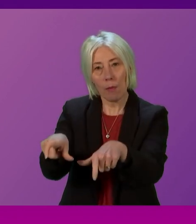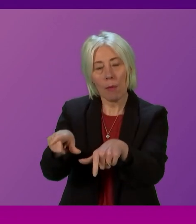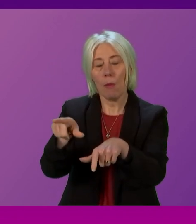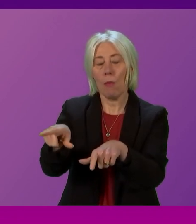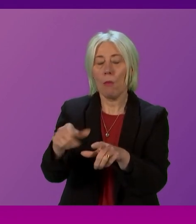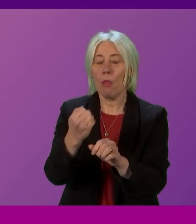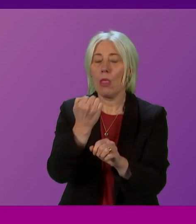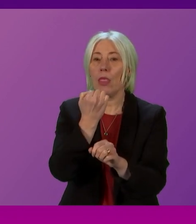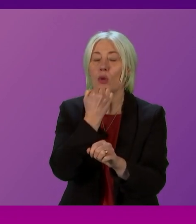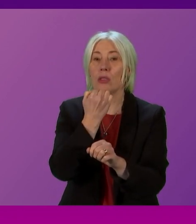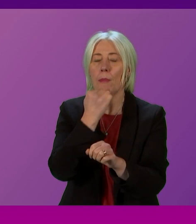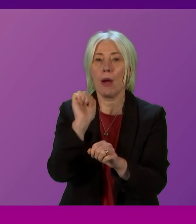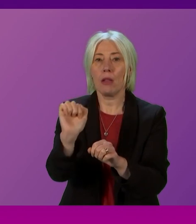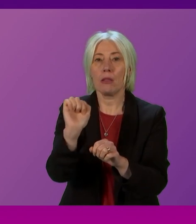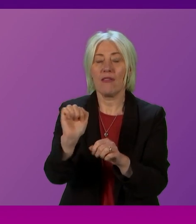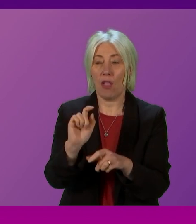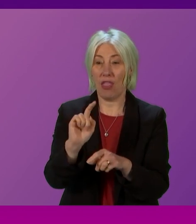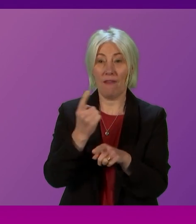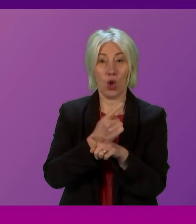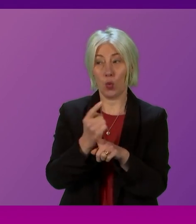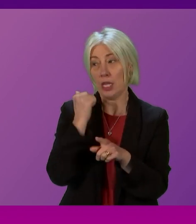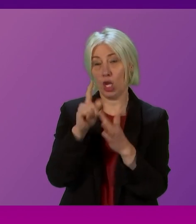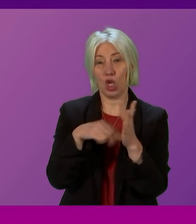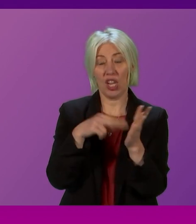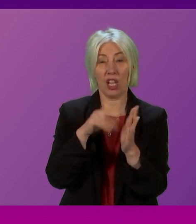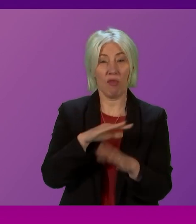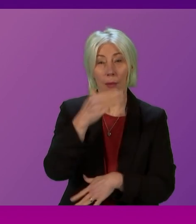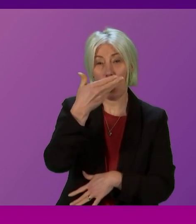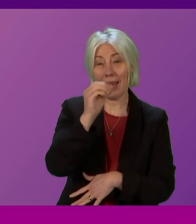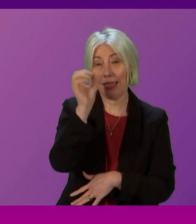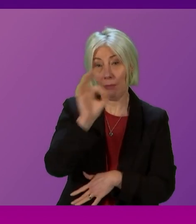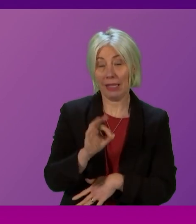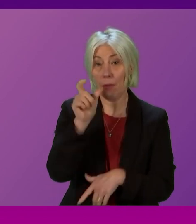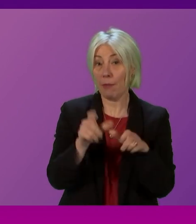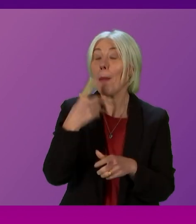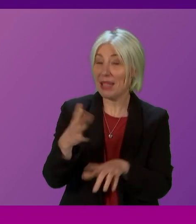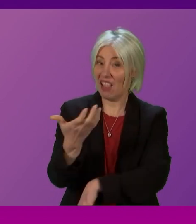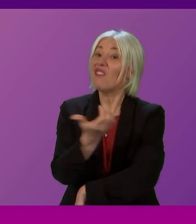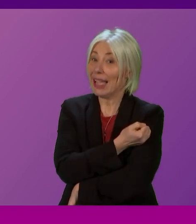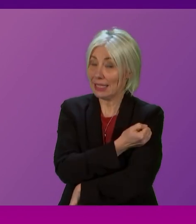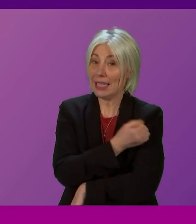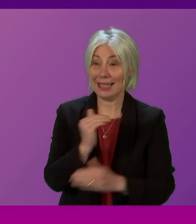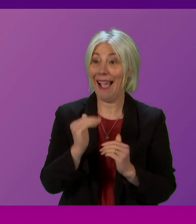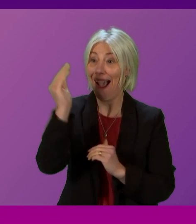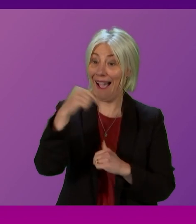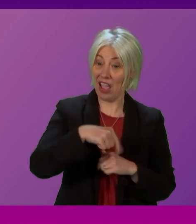Figures for, I think, the first week of January show that almost 90 per cent of older care home residents in Scotland are vaccinated, which is higher than the figures for England